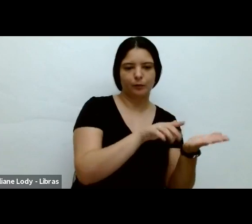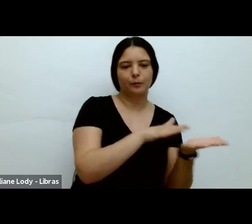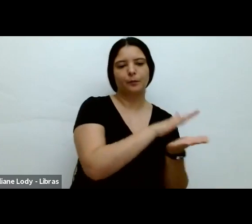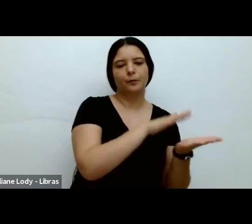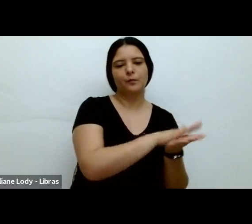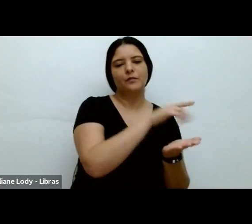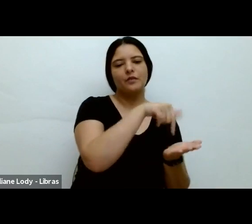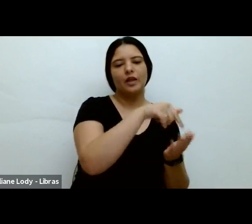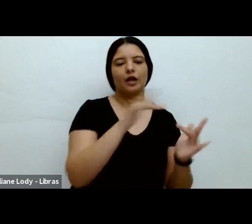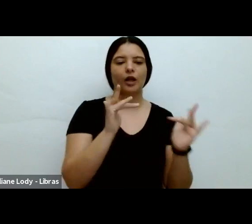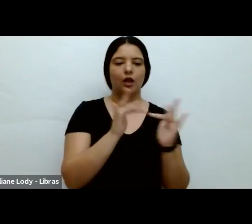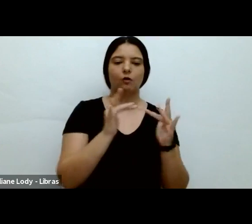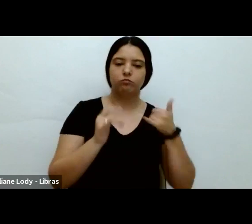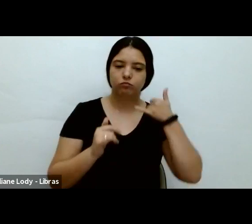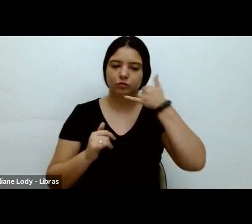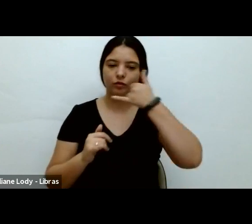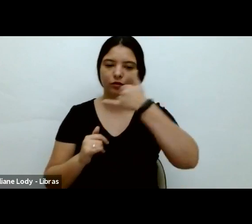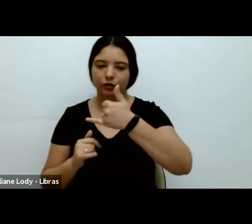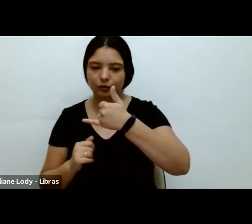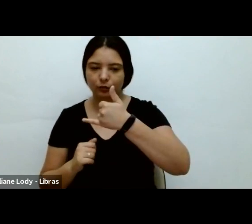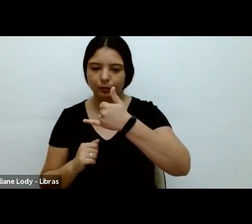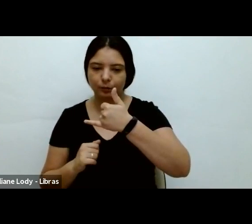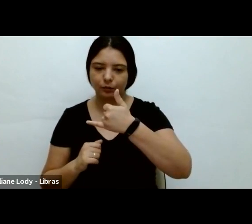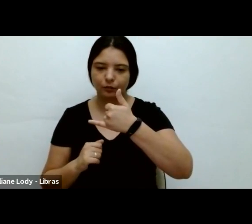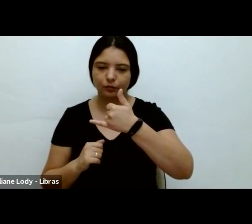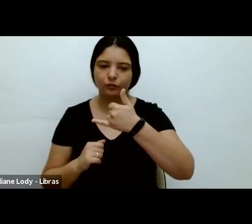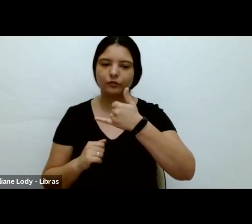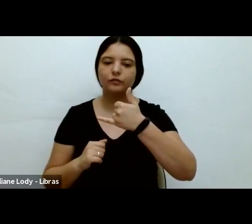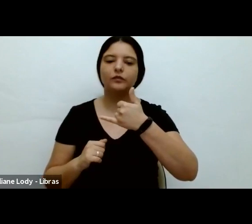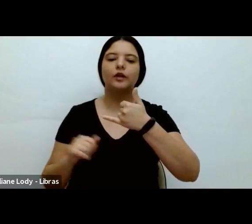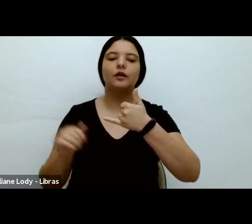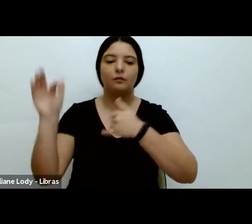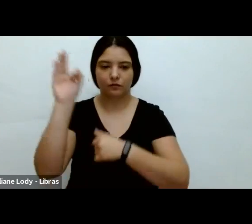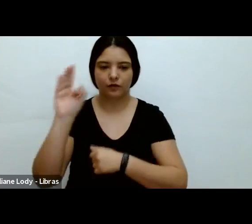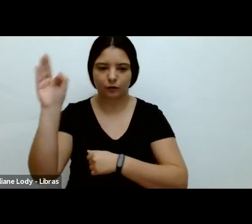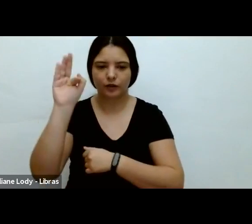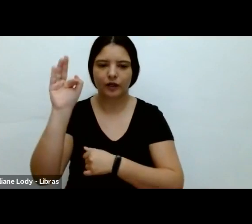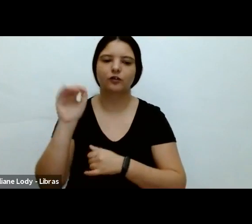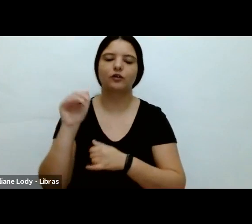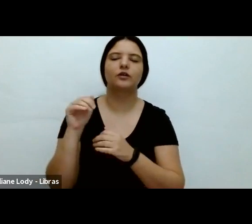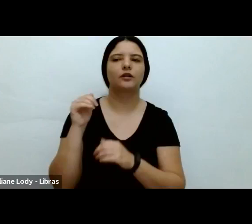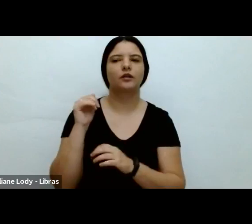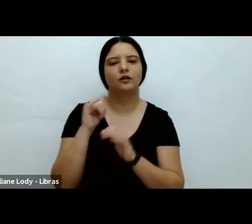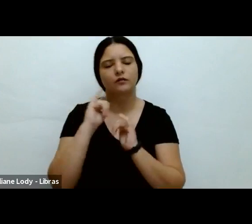health helsinki university Center university Central Hospital.